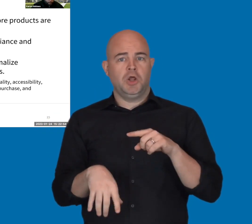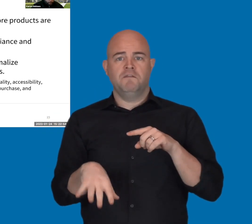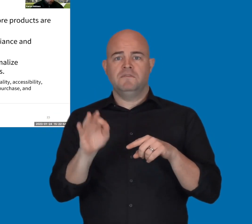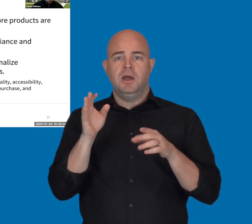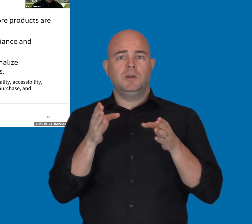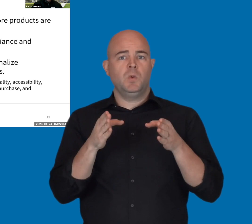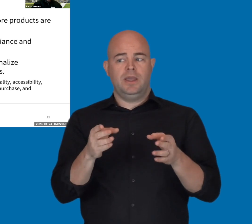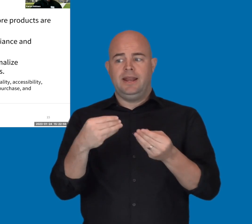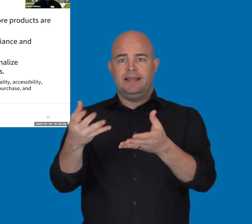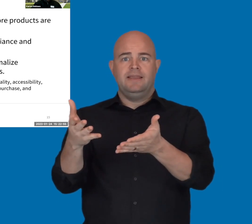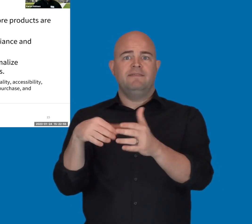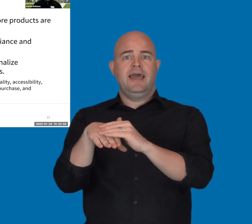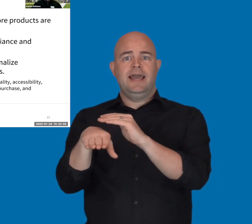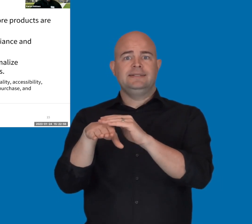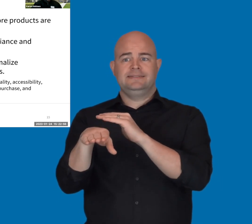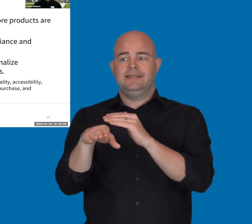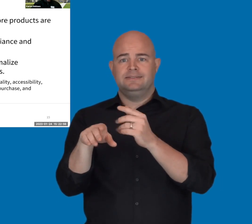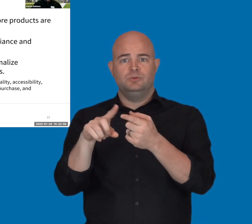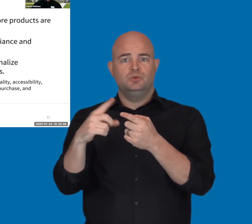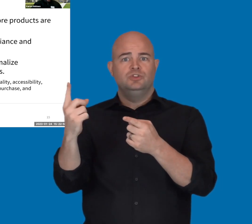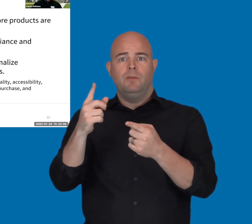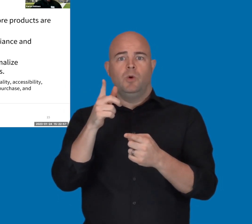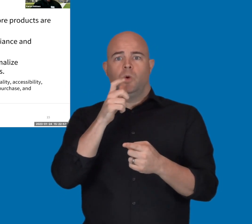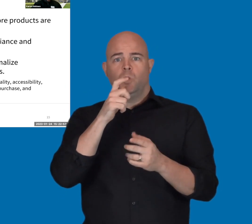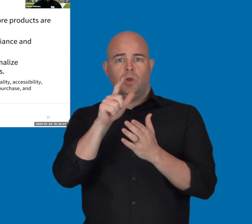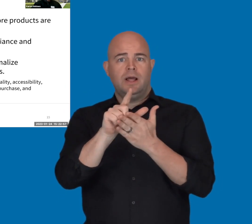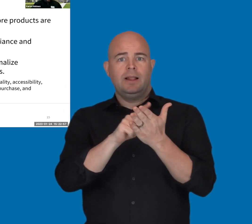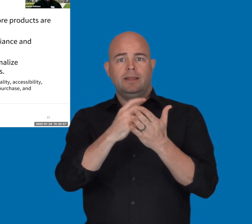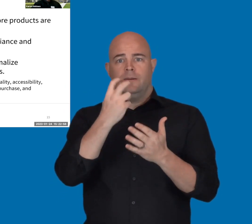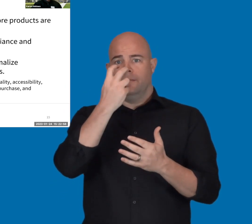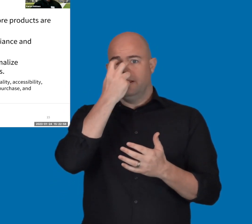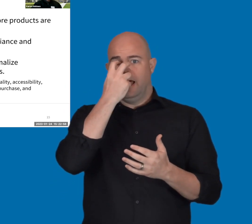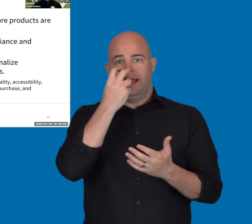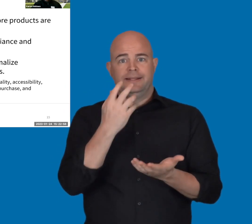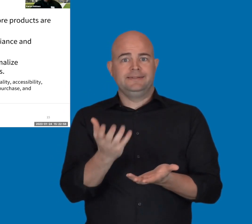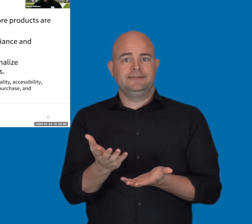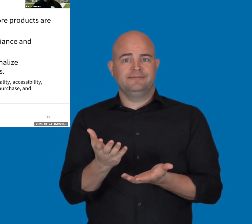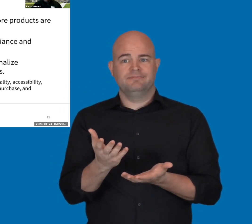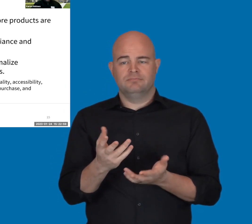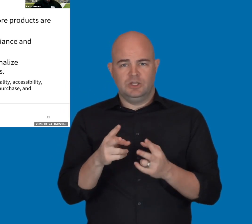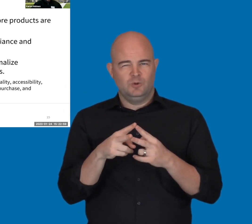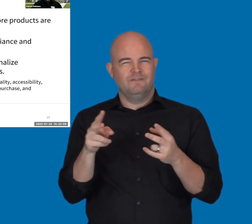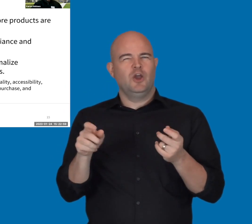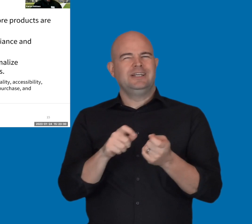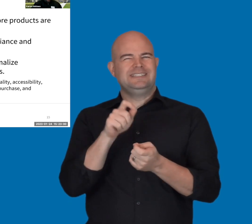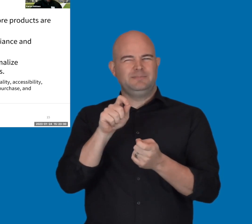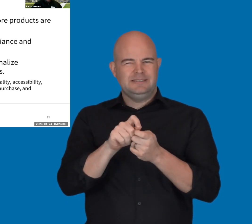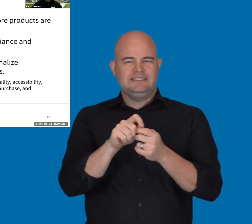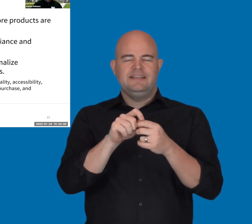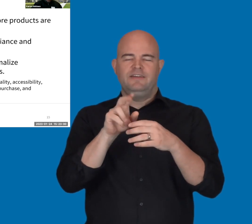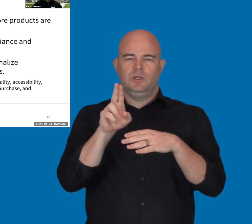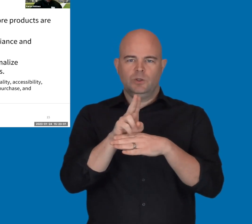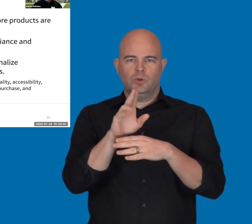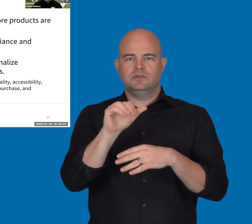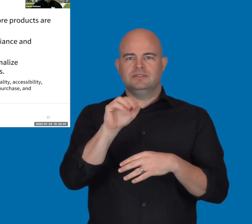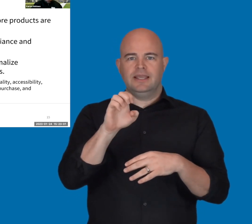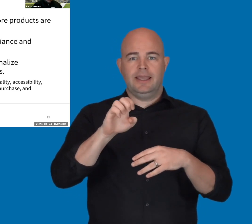And another part of our process that we have right now is rather than just saying yes it's accessible, or no it's not,